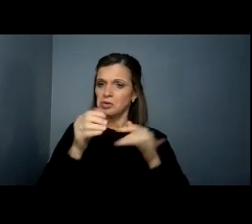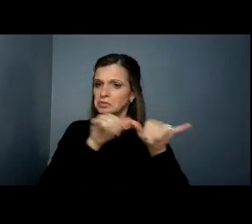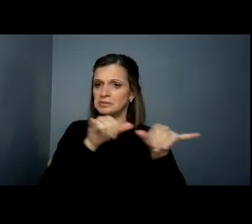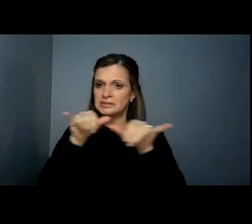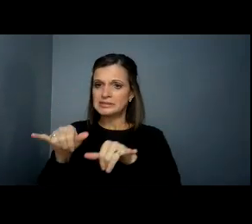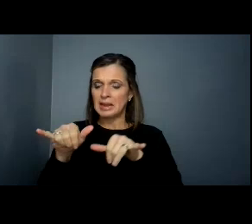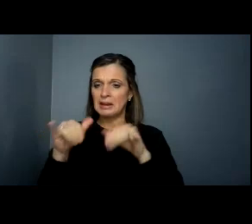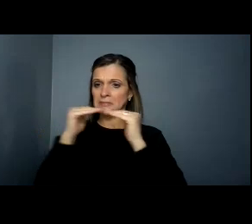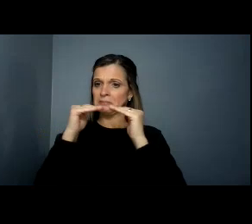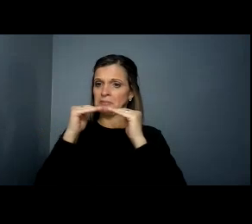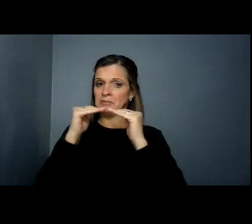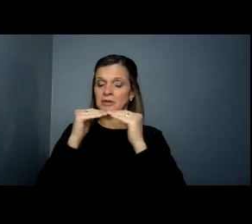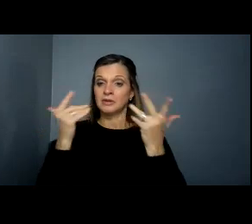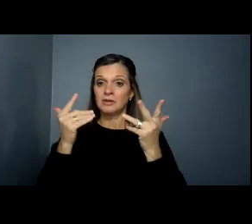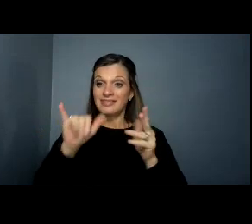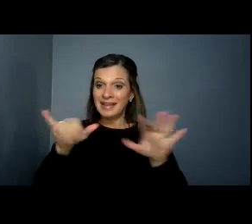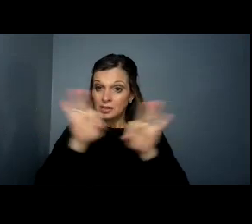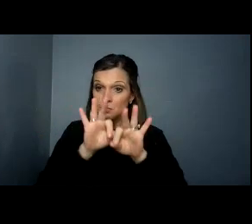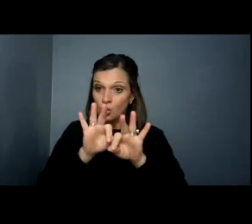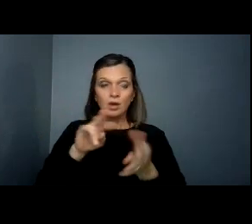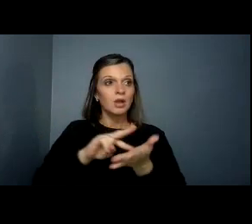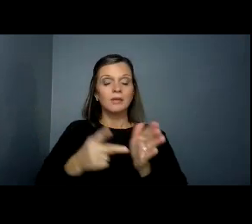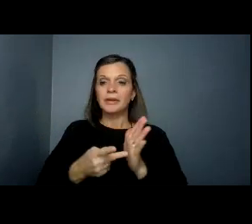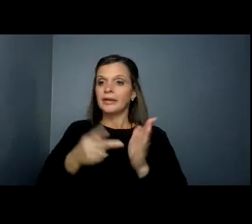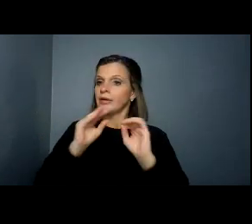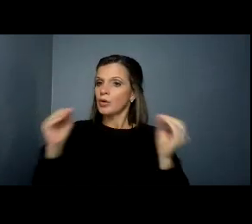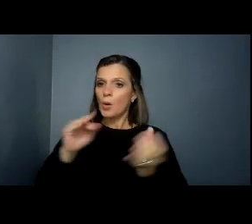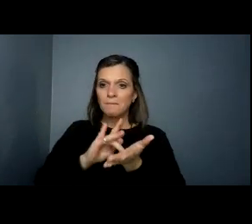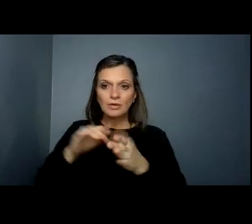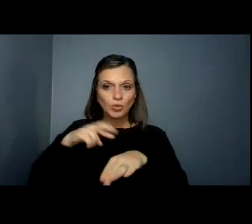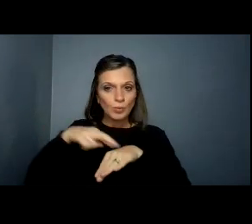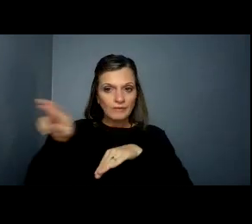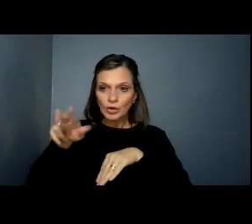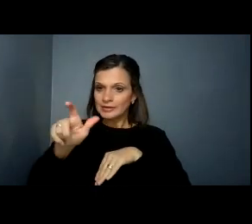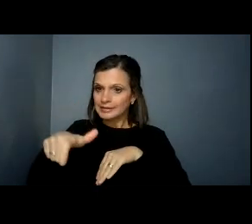It doesn't need to see an ENT. It needs to see. One of us here, who?